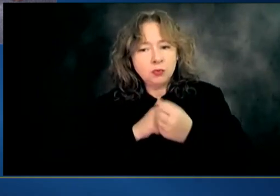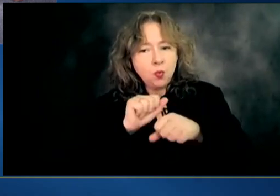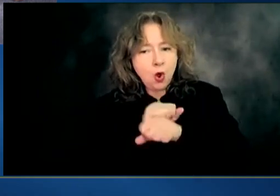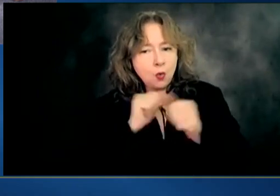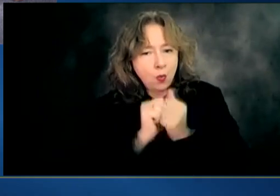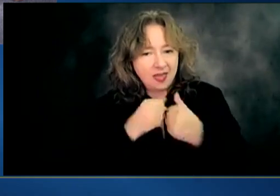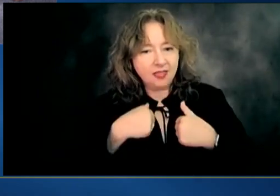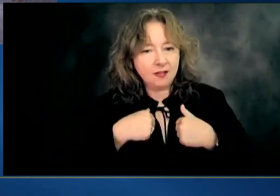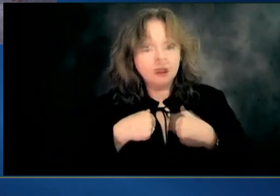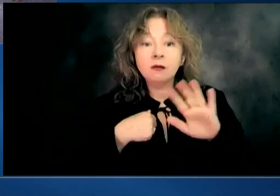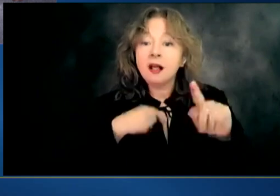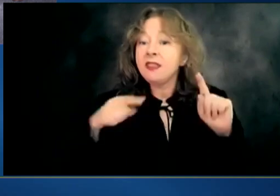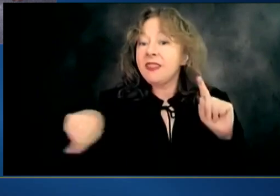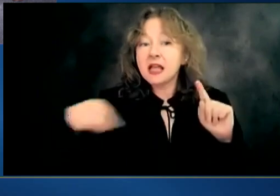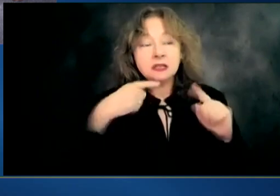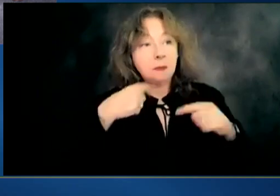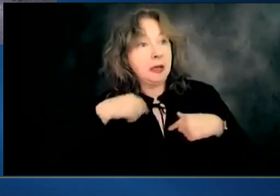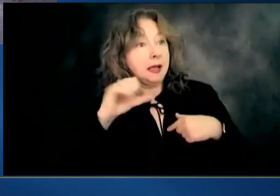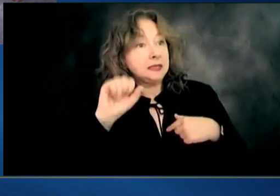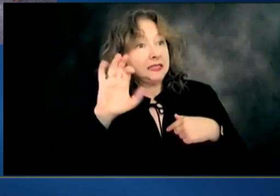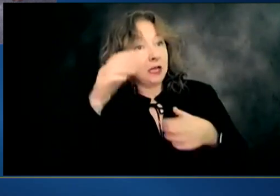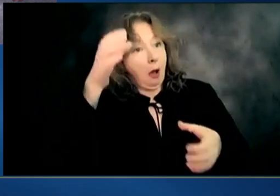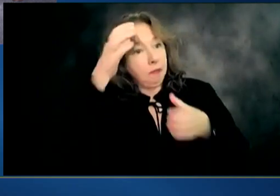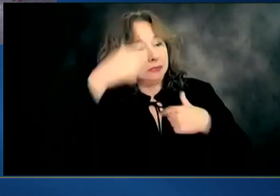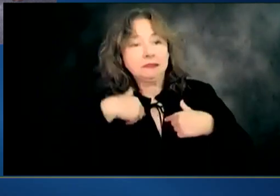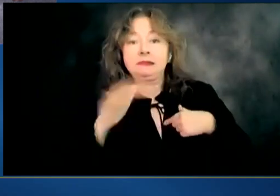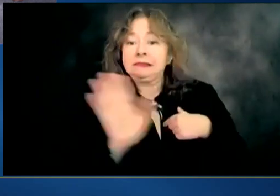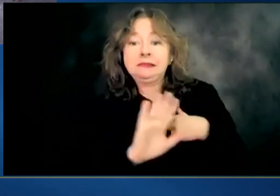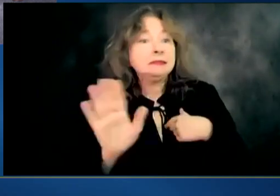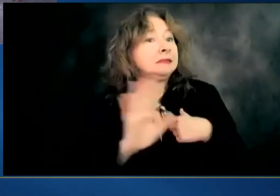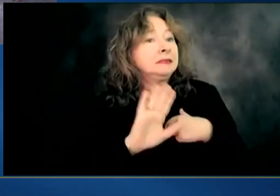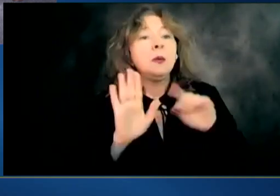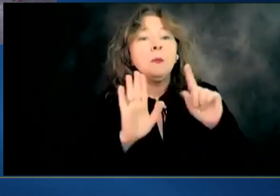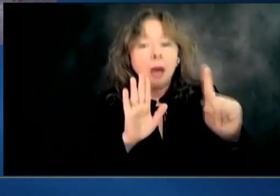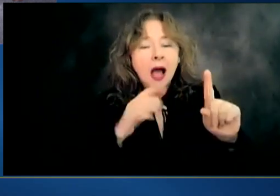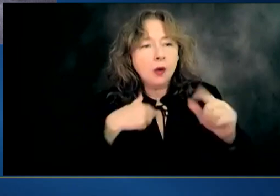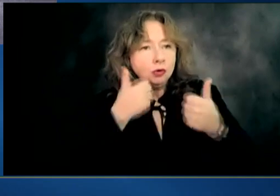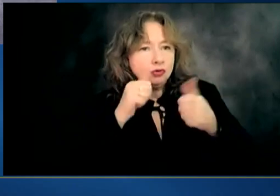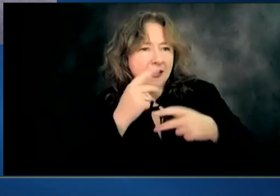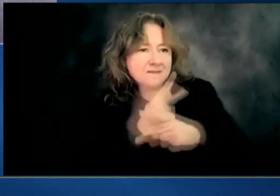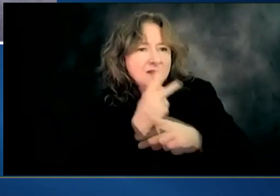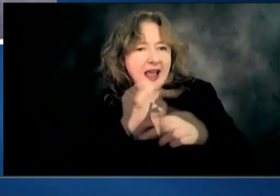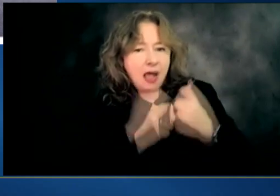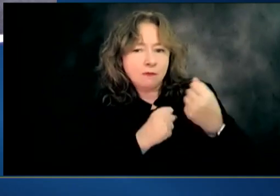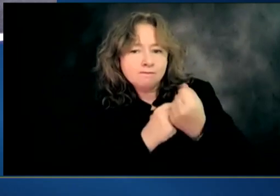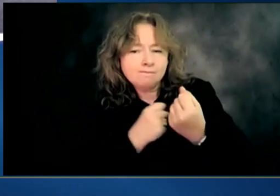about sickle cell disease, they said they would do what they can to treat me when I had pain crises.